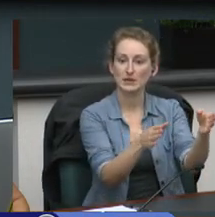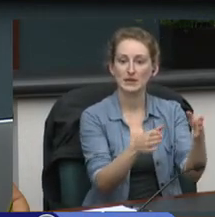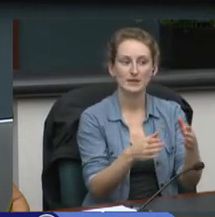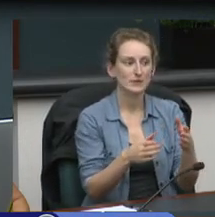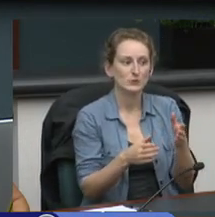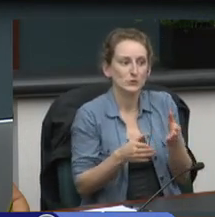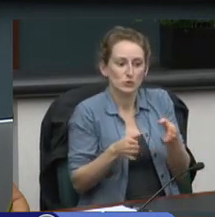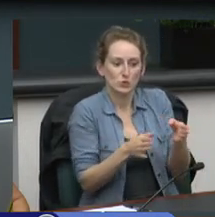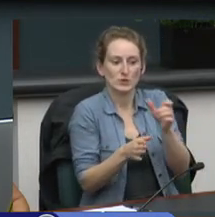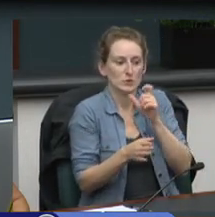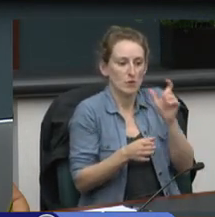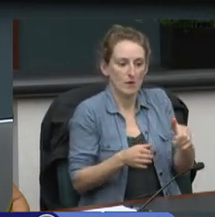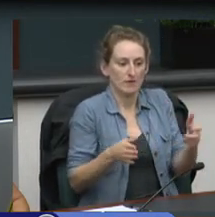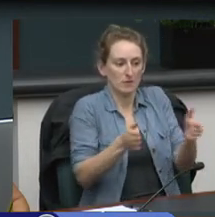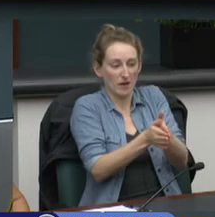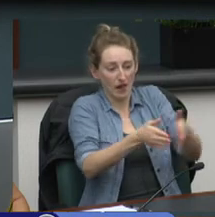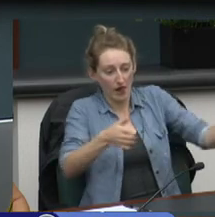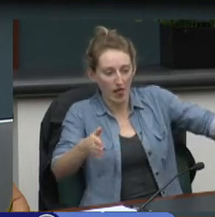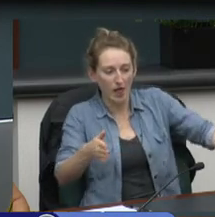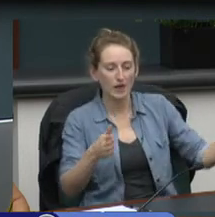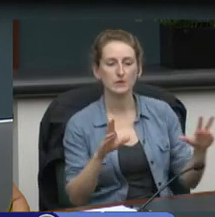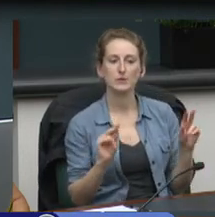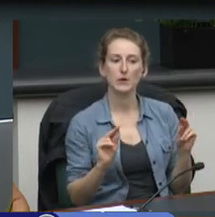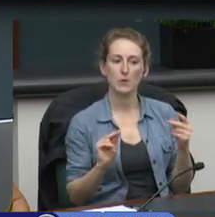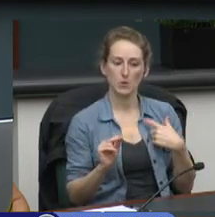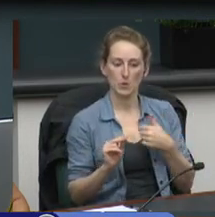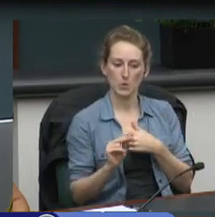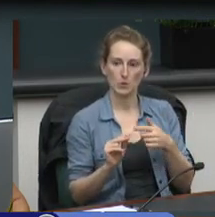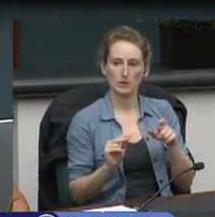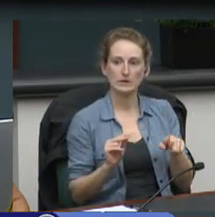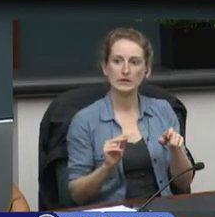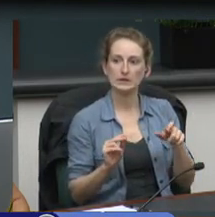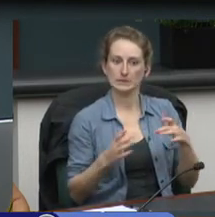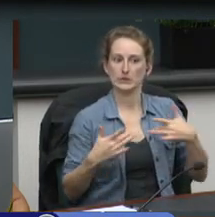they we should be concerned about a firetruck being able to get through but